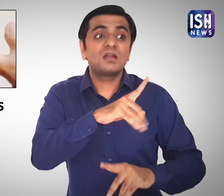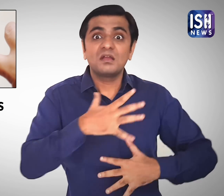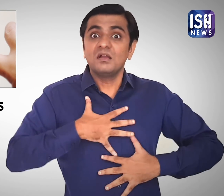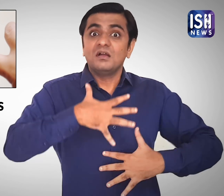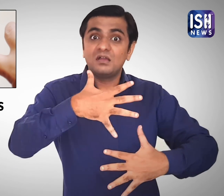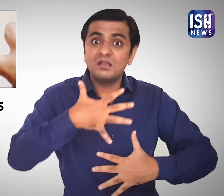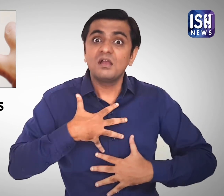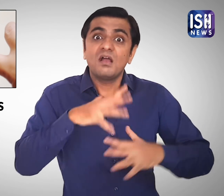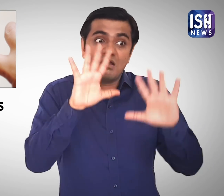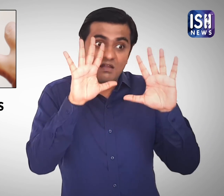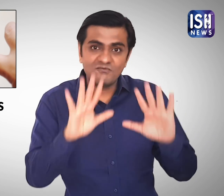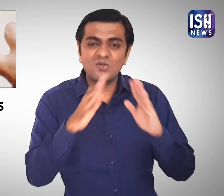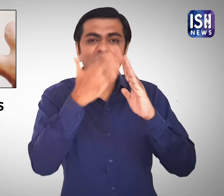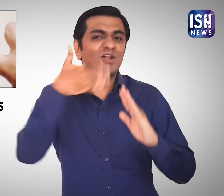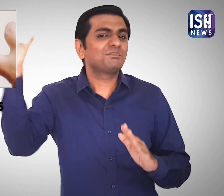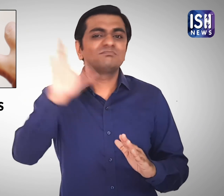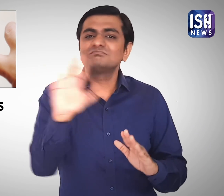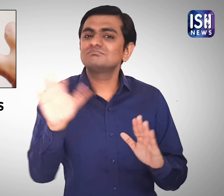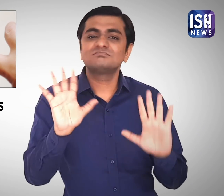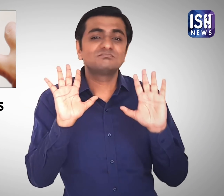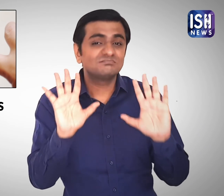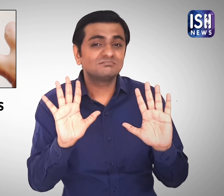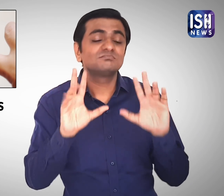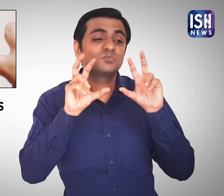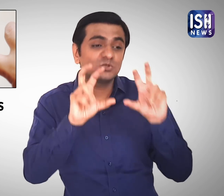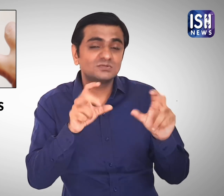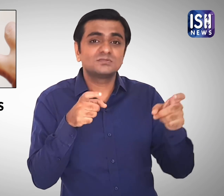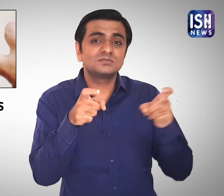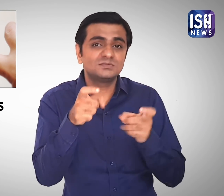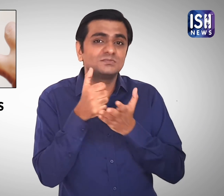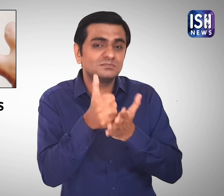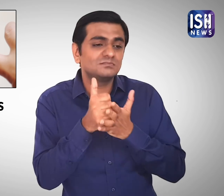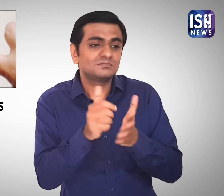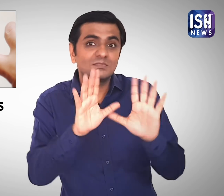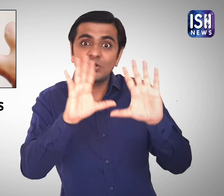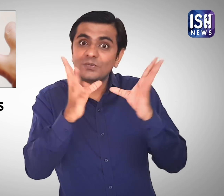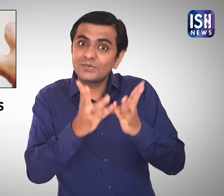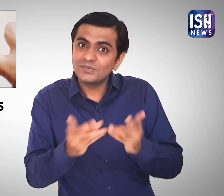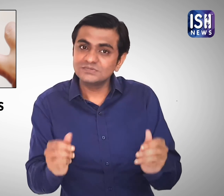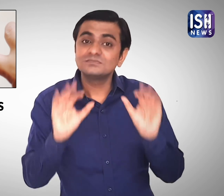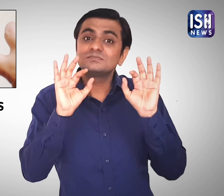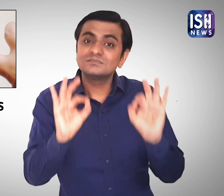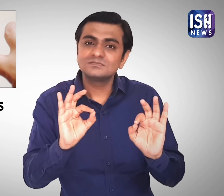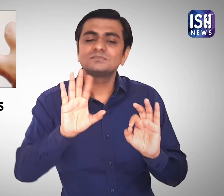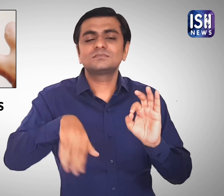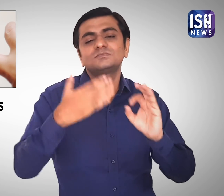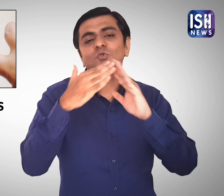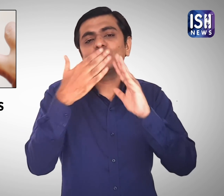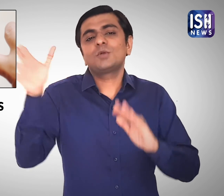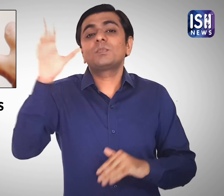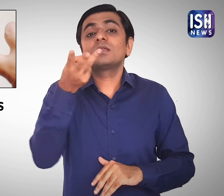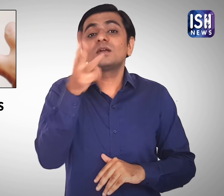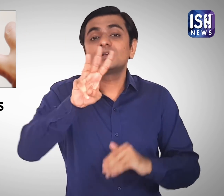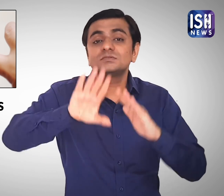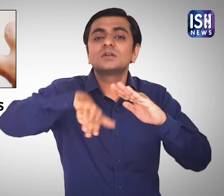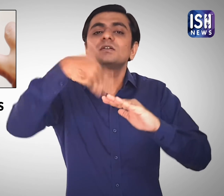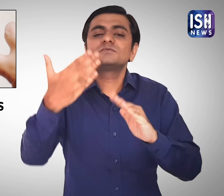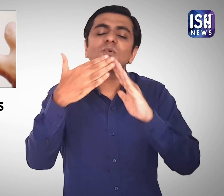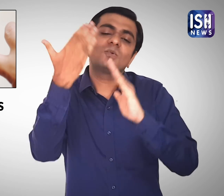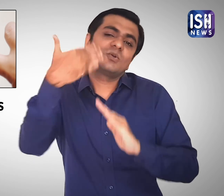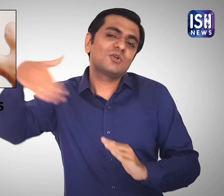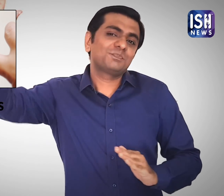If their levels are still low, they will be monitored and then they will be discharged after 3 days.